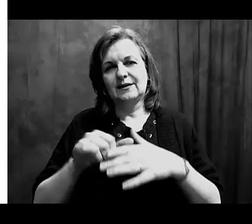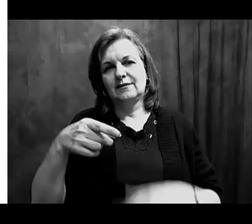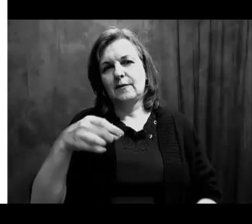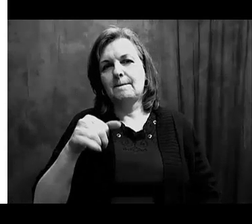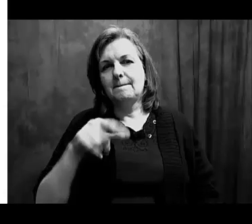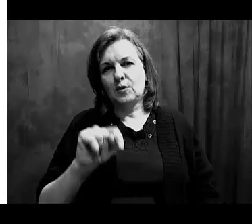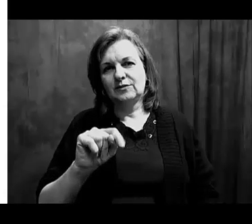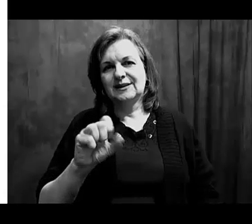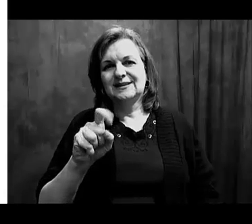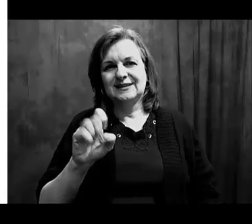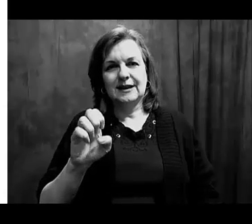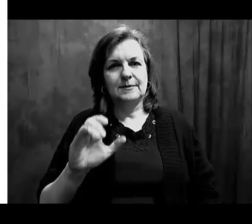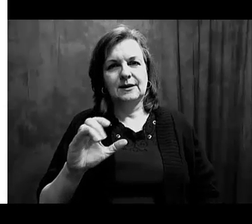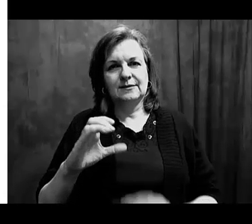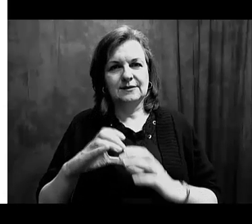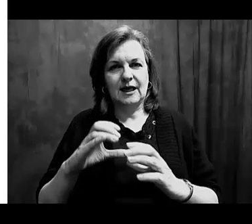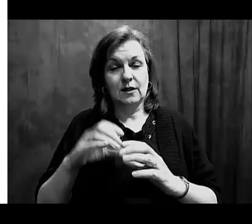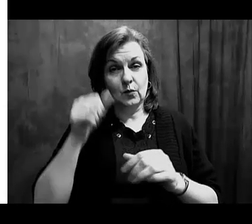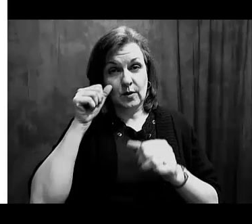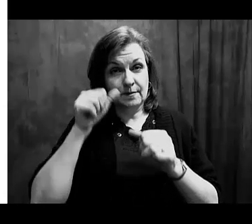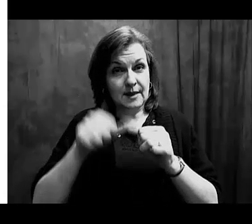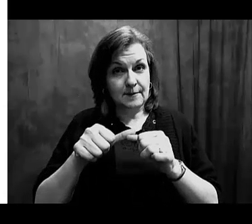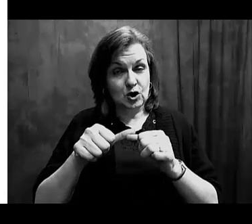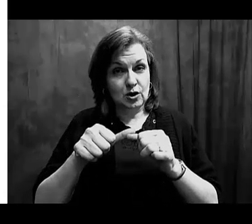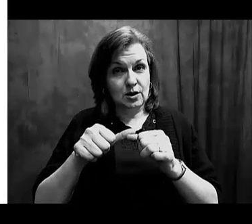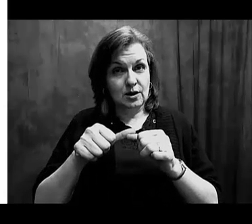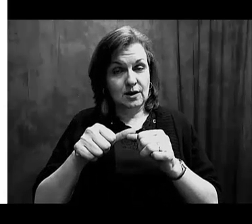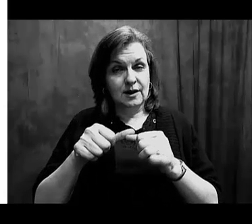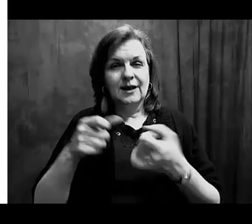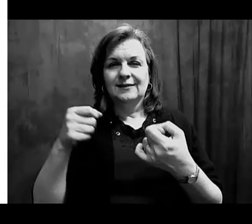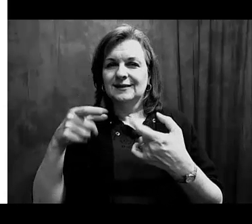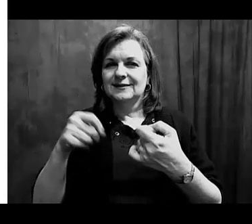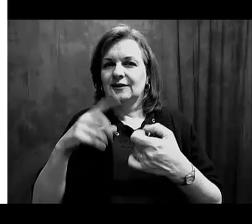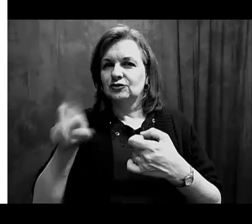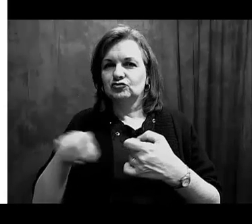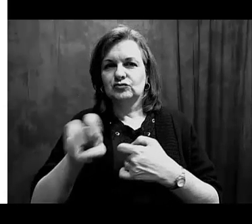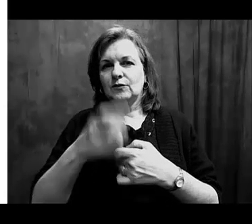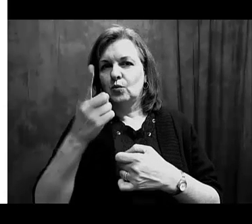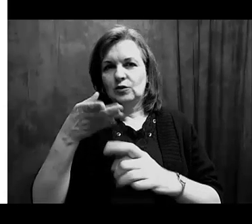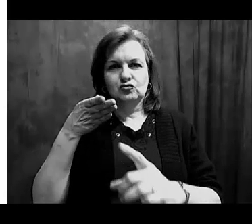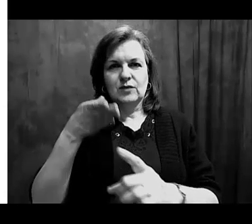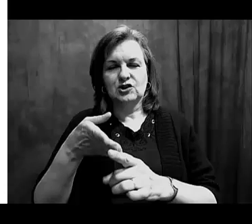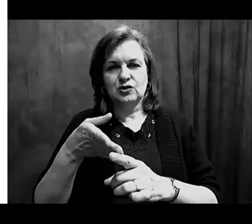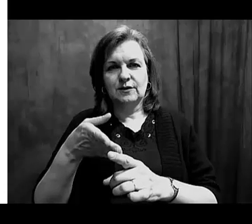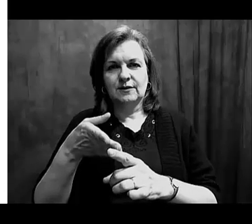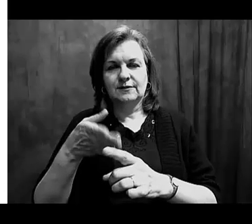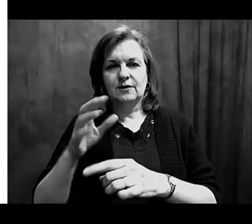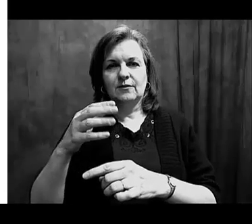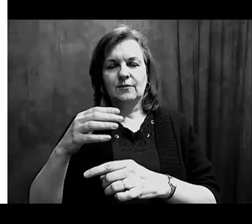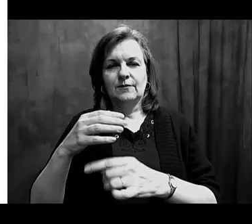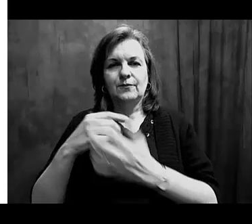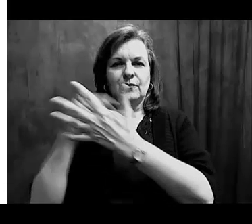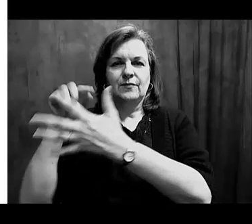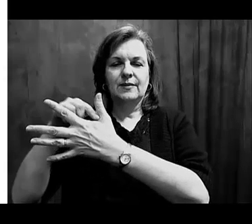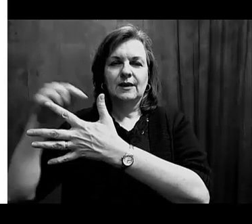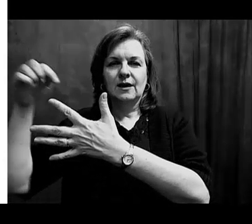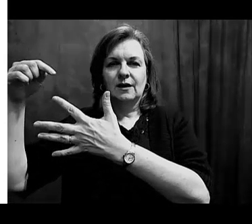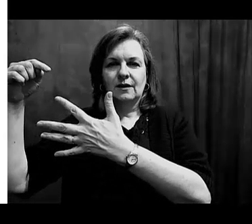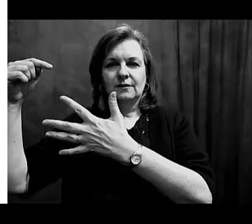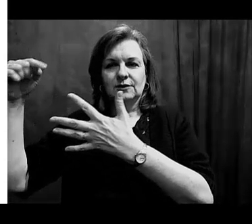remember nervous signal only transfers in one direction so we're coming in from the top